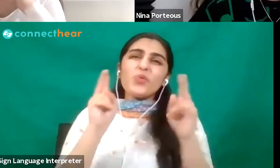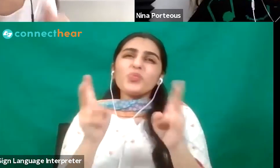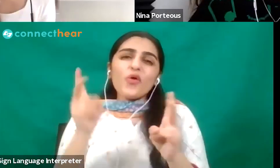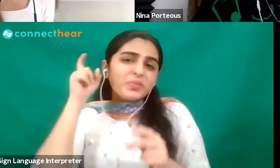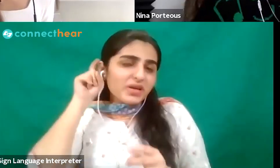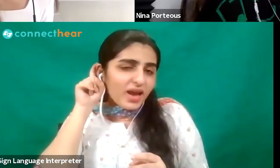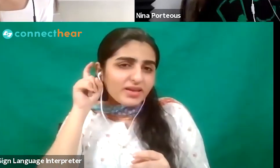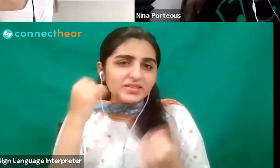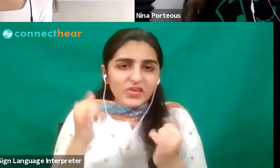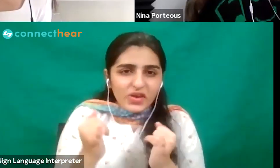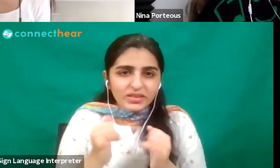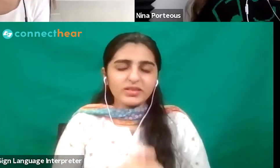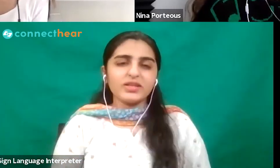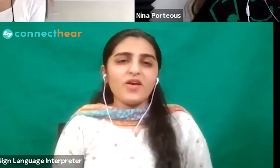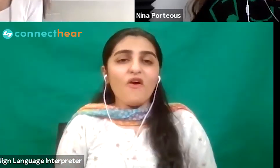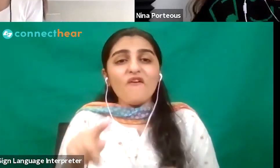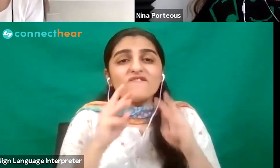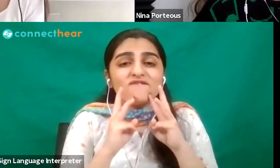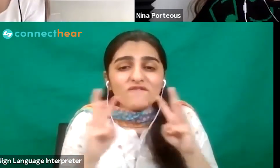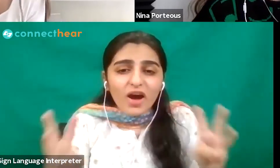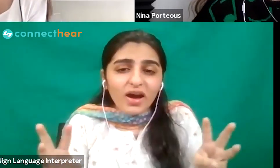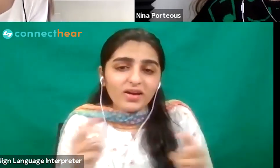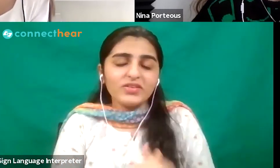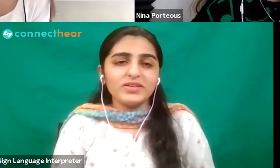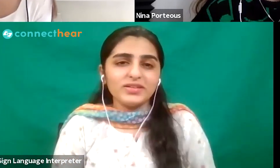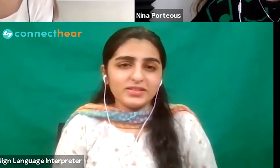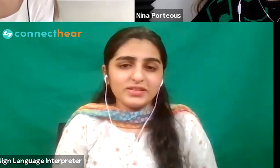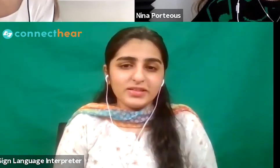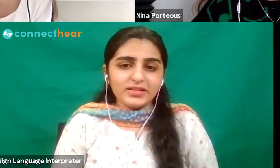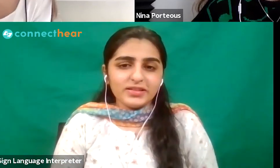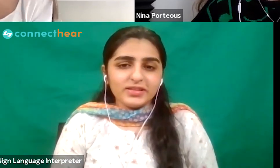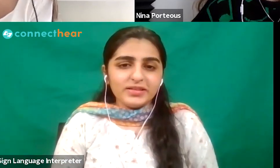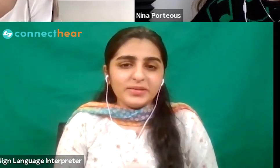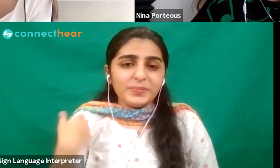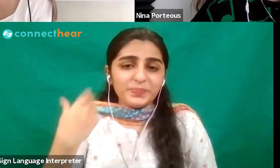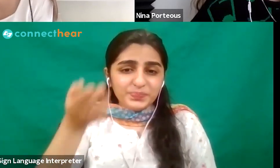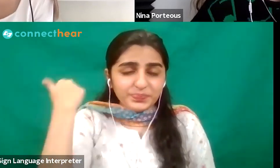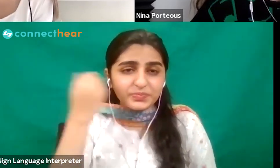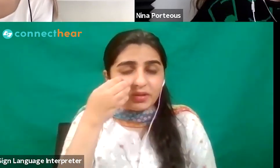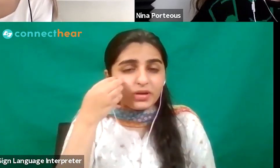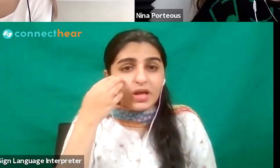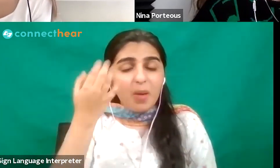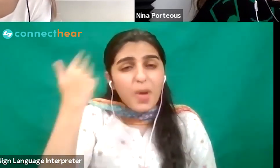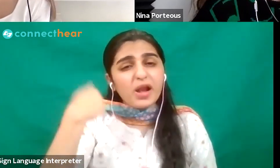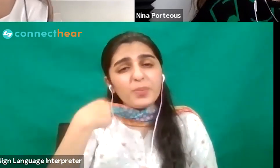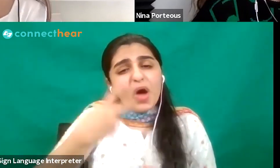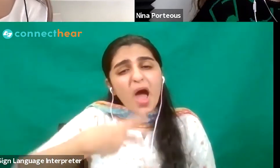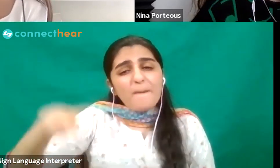So yeah, so I just kind of use that purse to just step out and and that's when I started to really love my hearing aids and like my hair and as well.